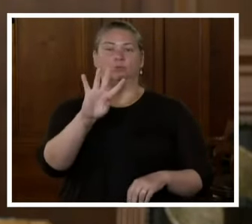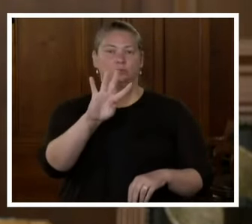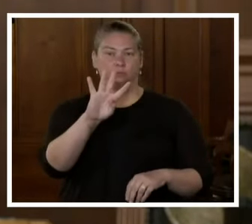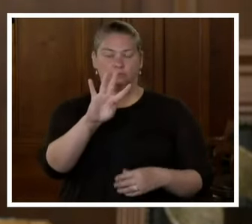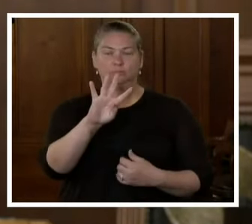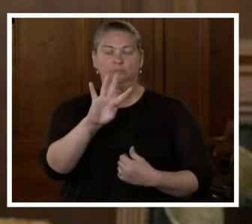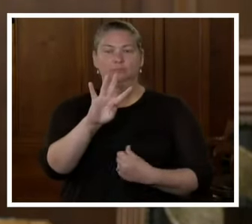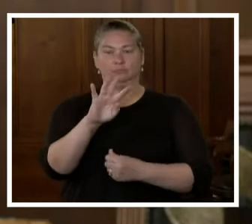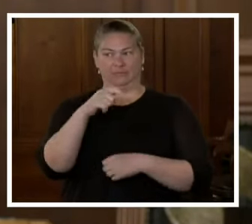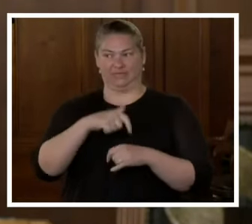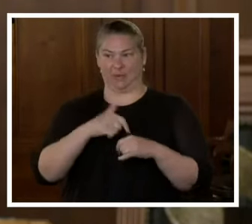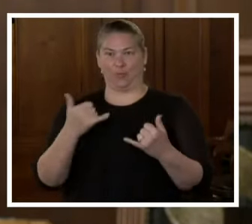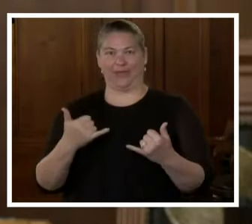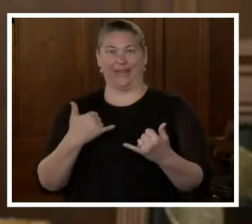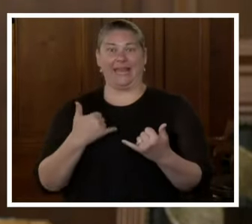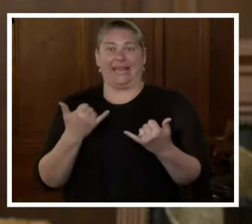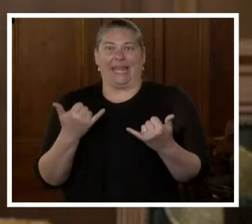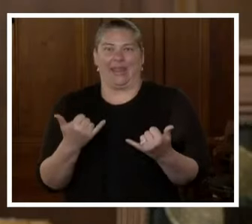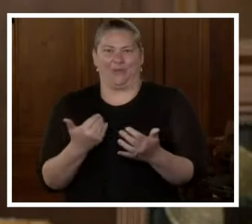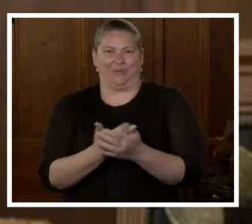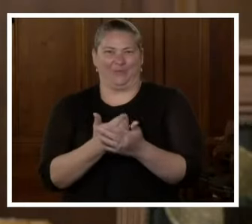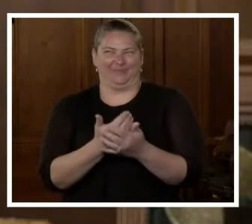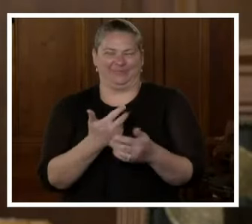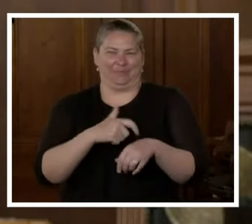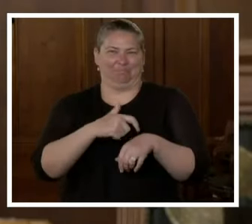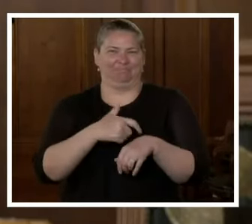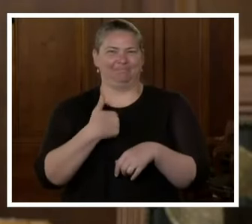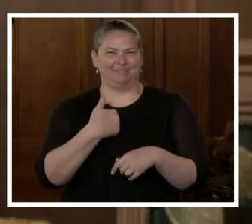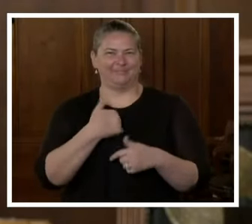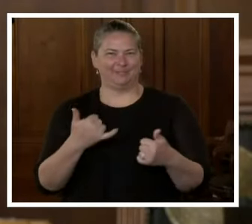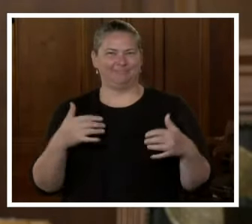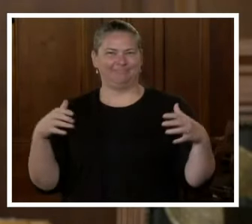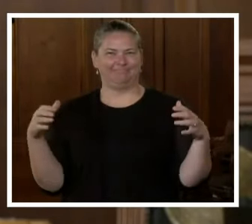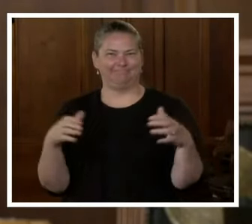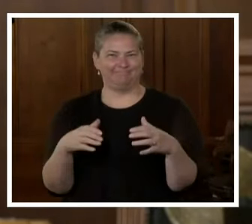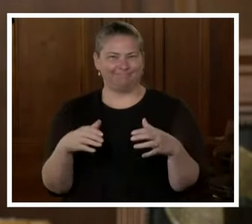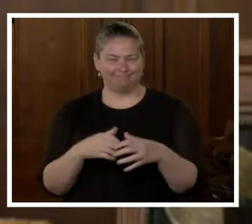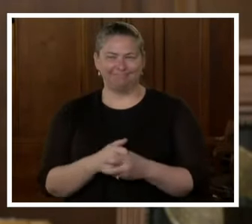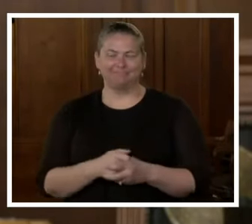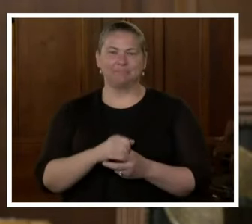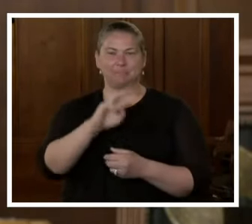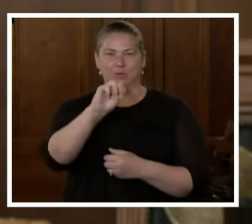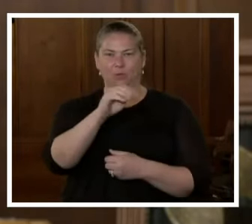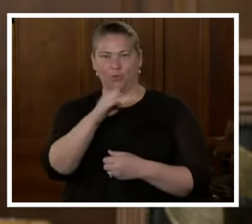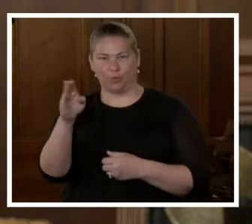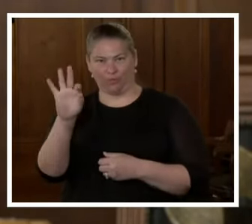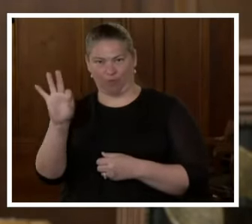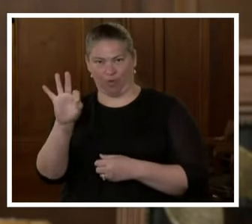TOGETHER THAN I HAVE SEEN IN MY